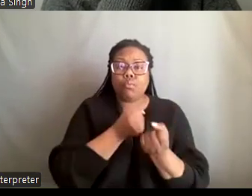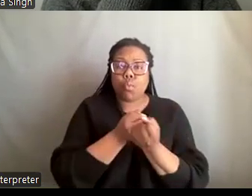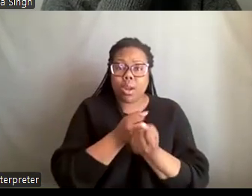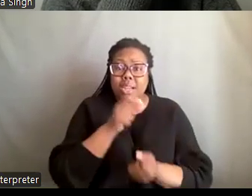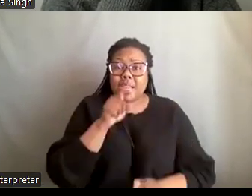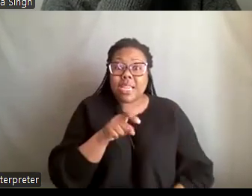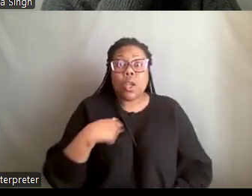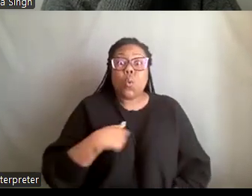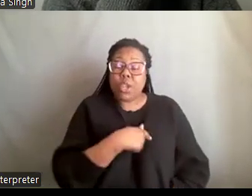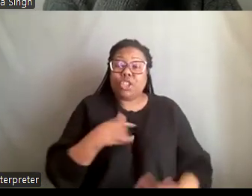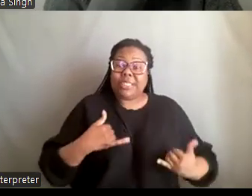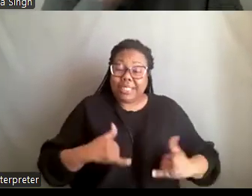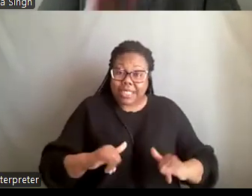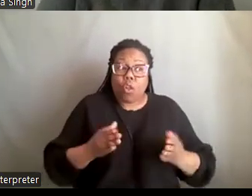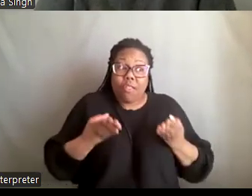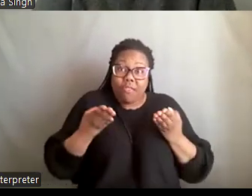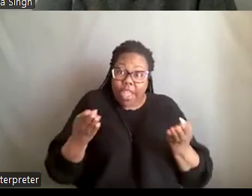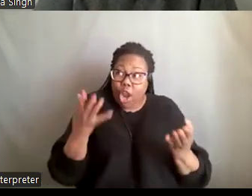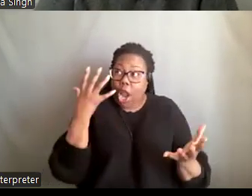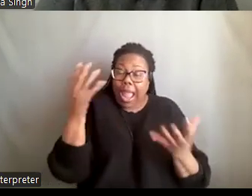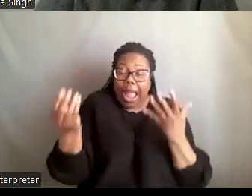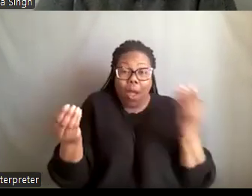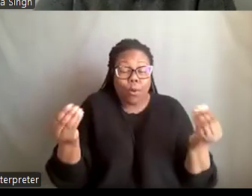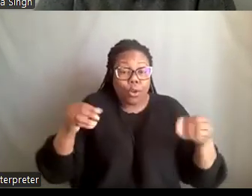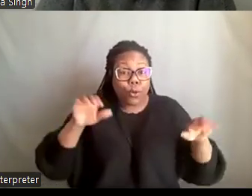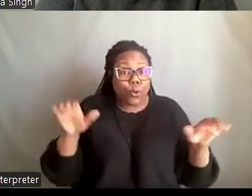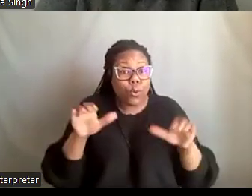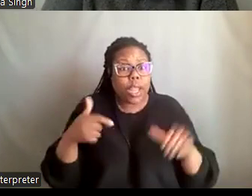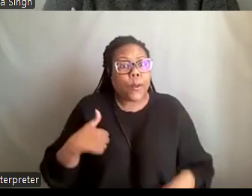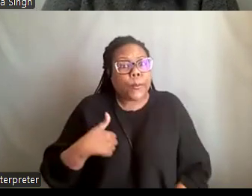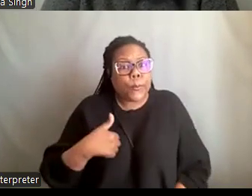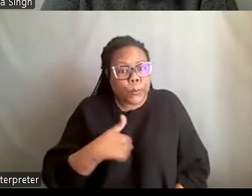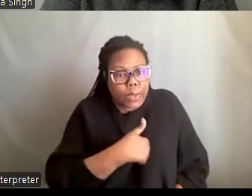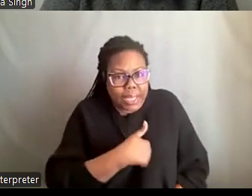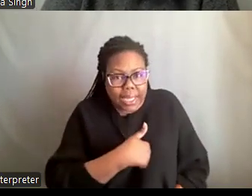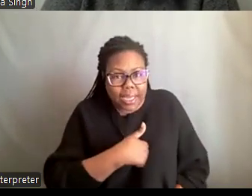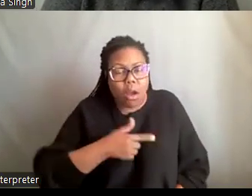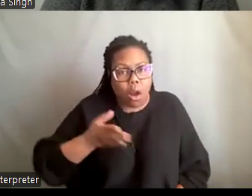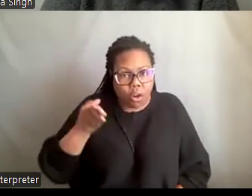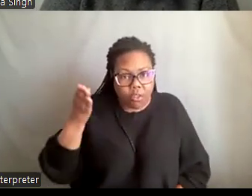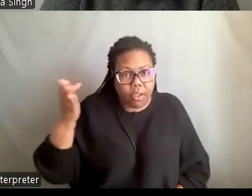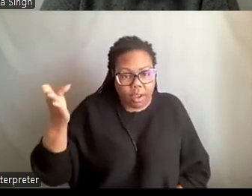have really complex support needs, we're still out there doing it. We're the ones that' s going out there with our